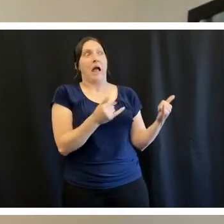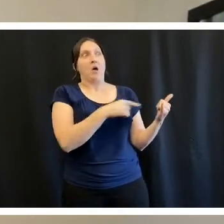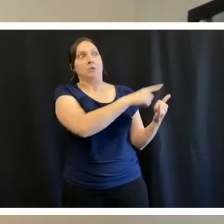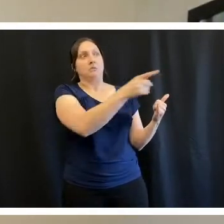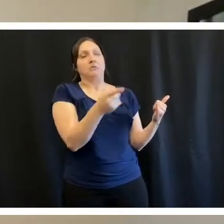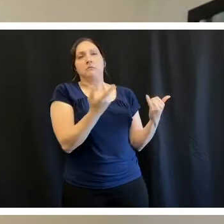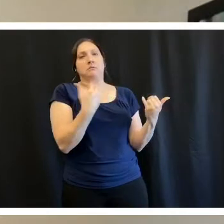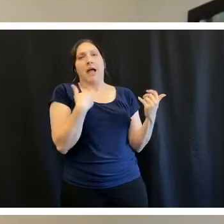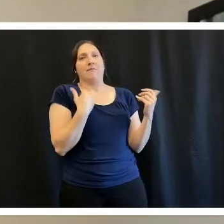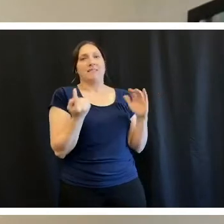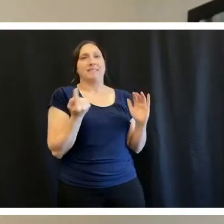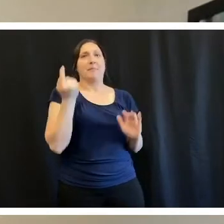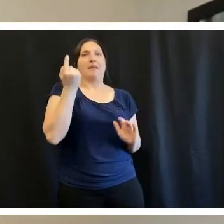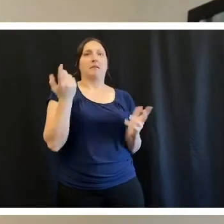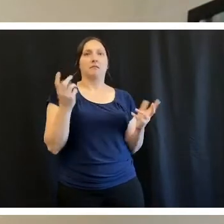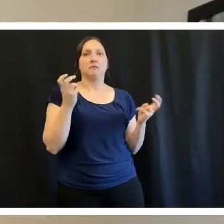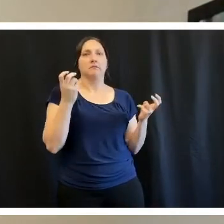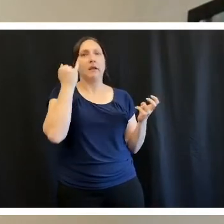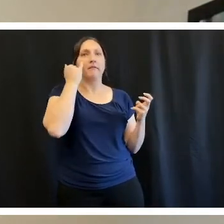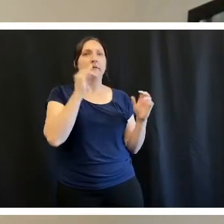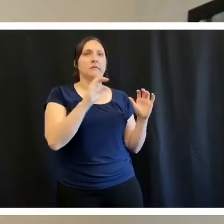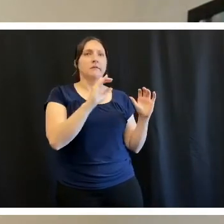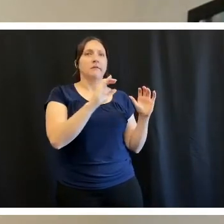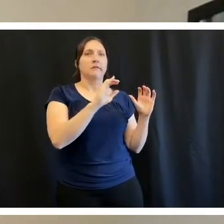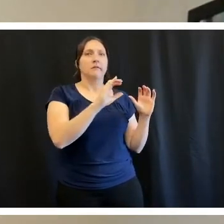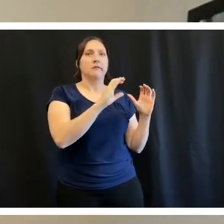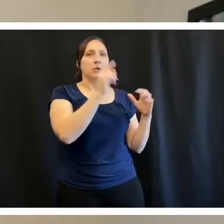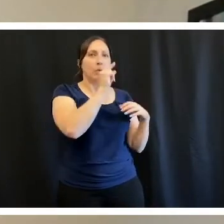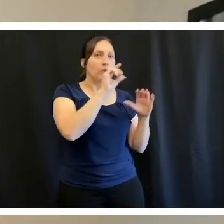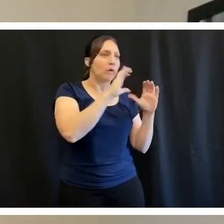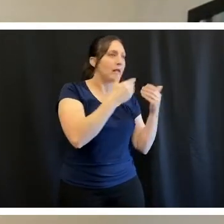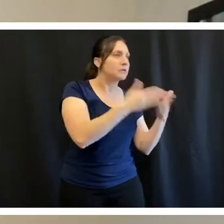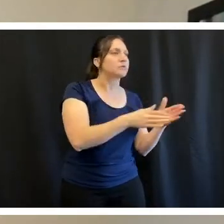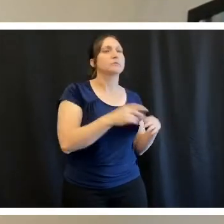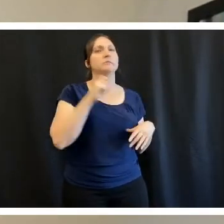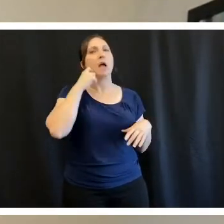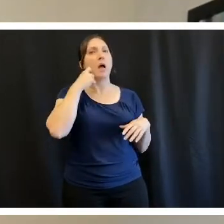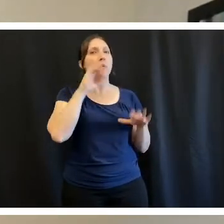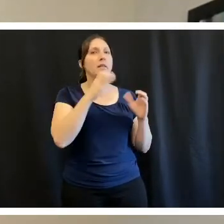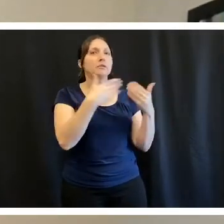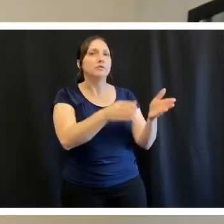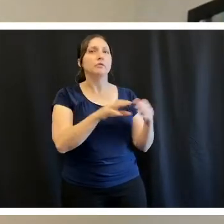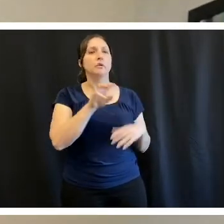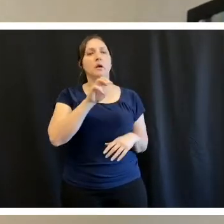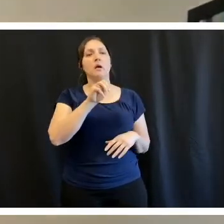or Apple Classroom or Microsoft Teams. They have a learning management system